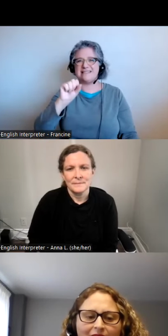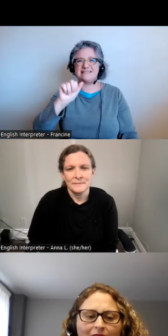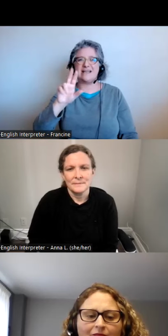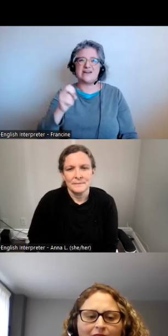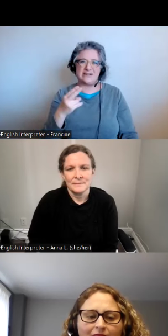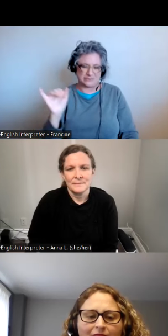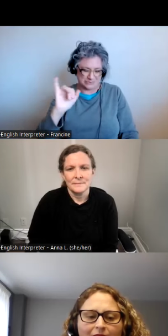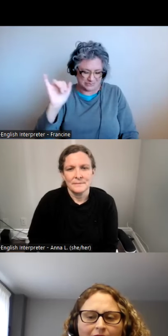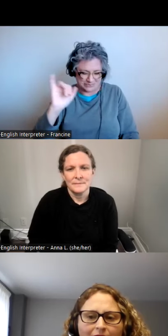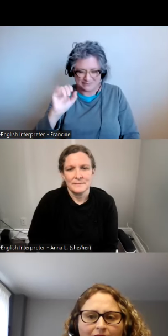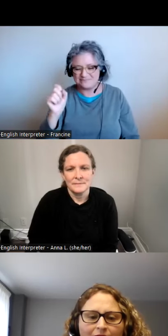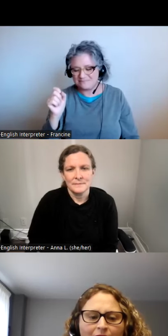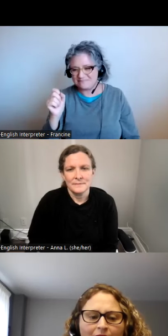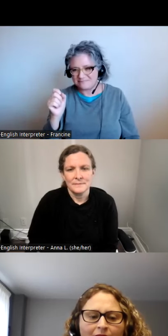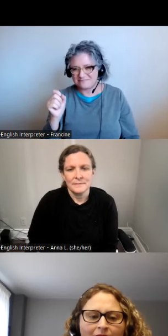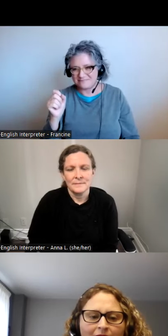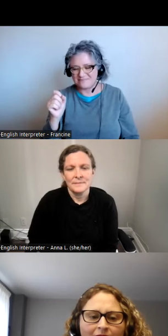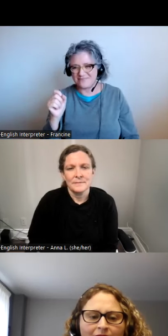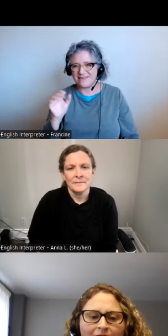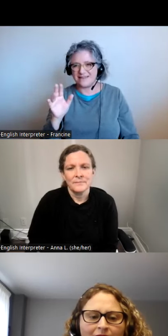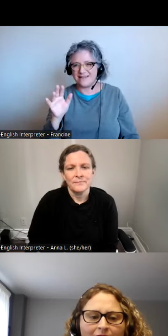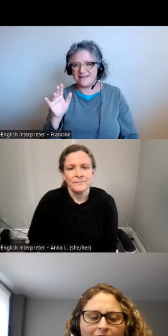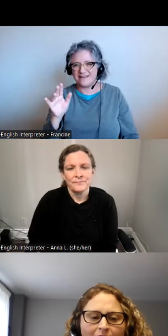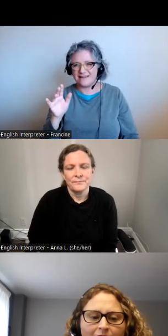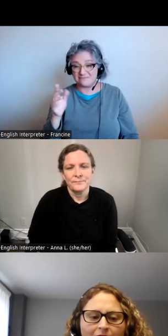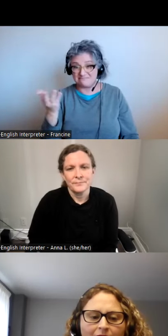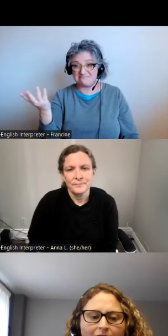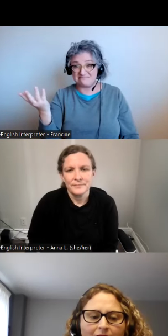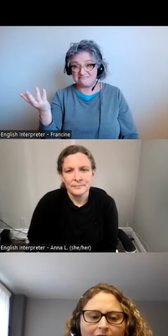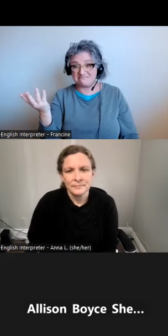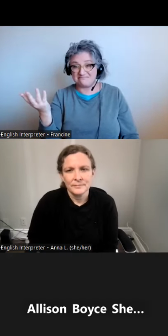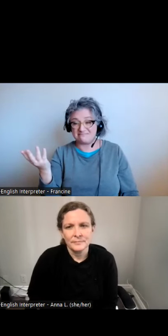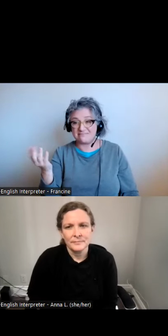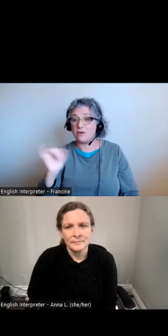Sarah. » Minette Samaroo: Yes, Sarah . But still,